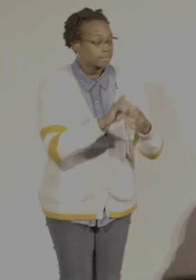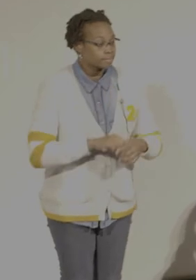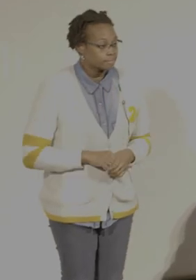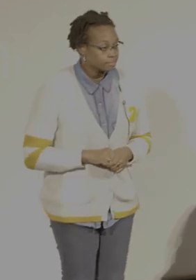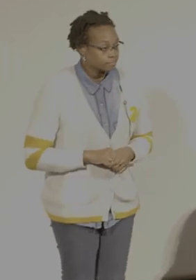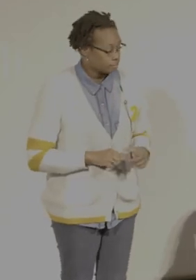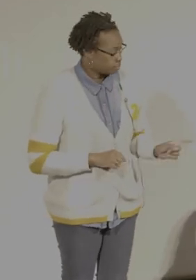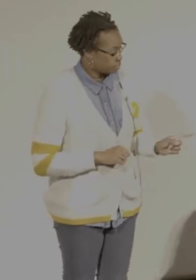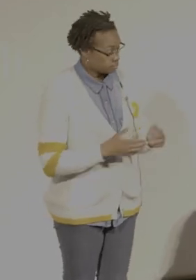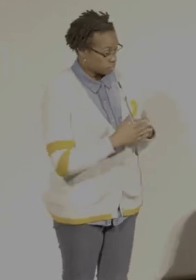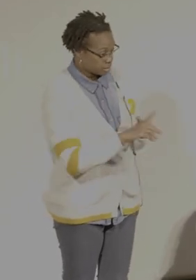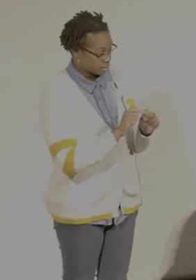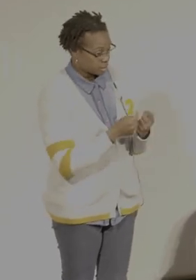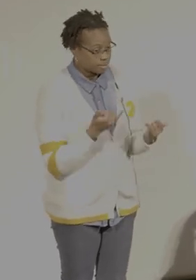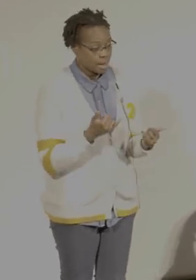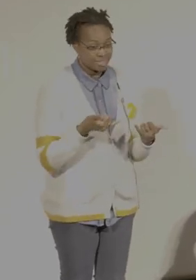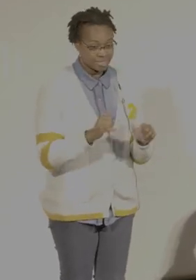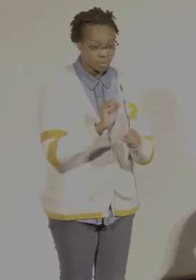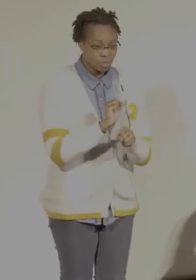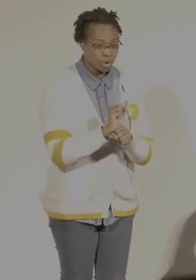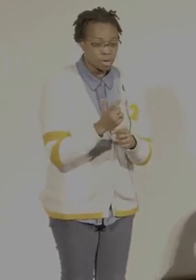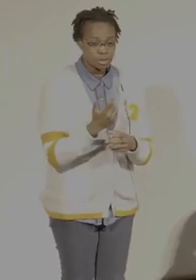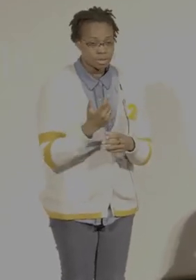And how about the rest of his team at this point? Are they still working in exile?